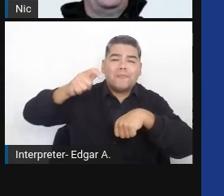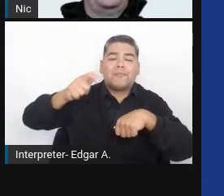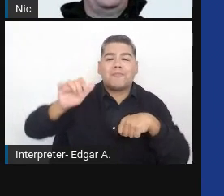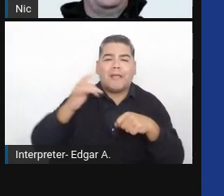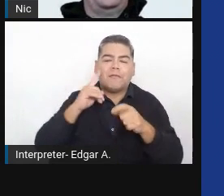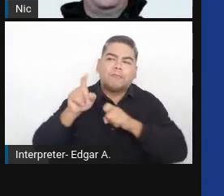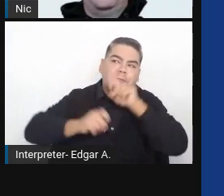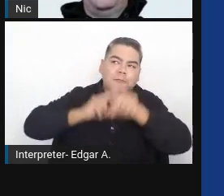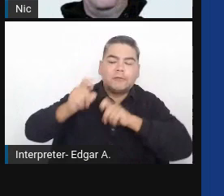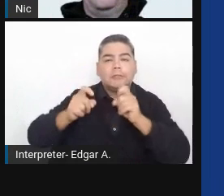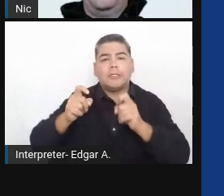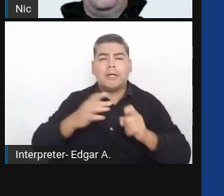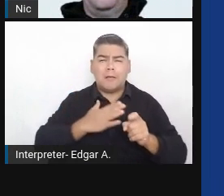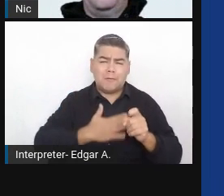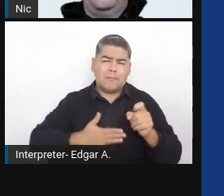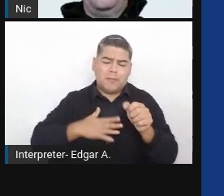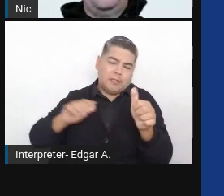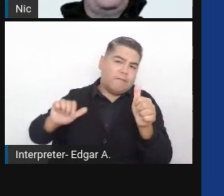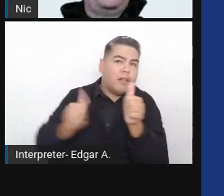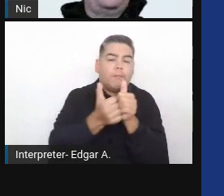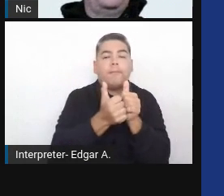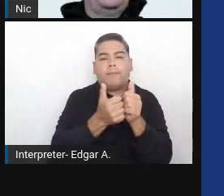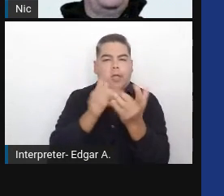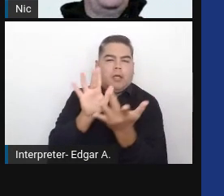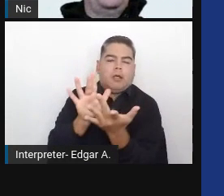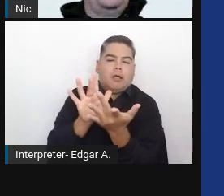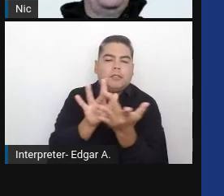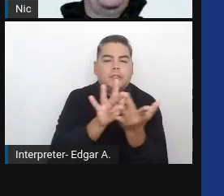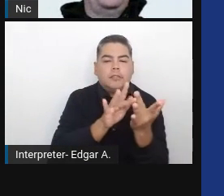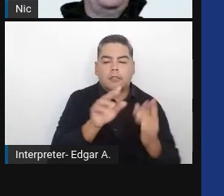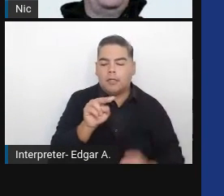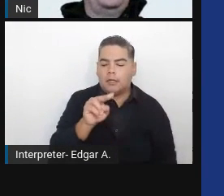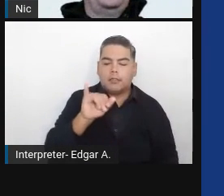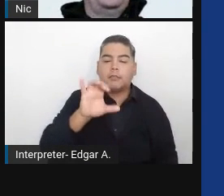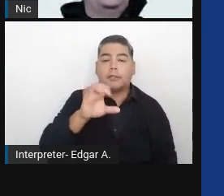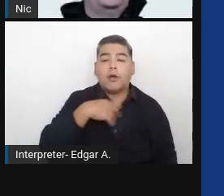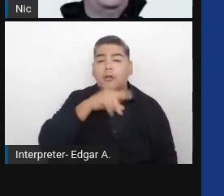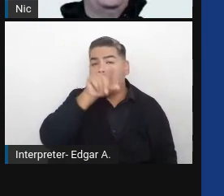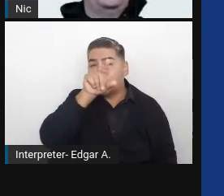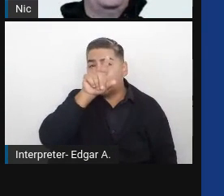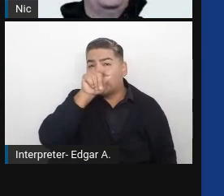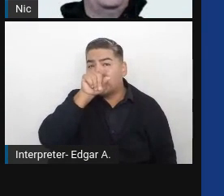Please feel free to follow up with Nic either on Twitter, as he's mentioned here, and you can see on his slides